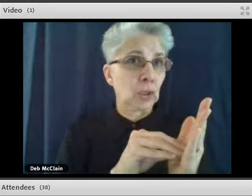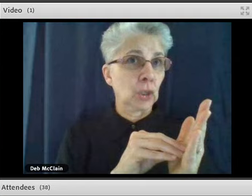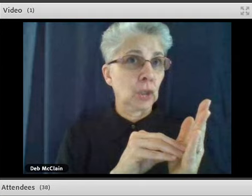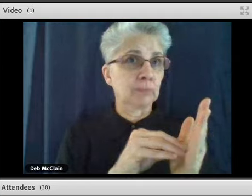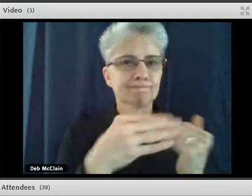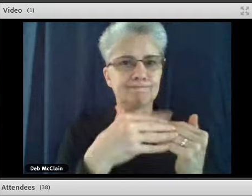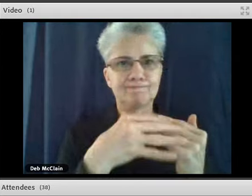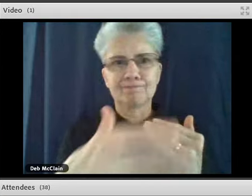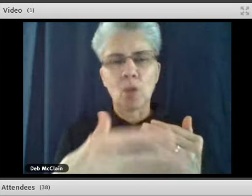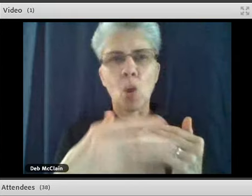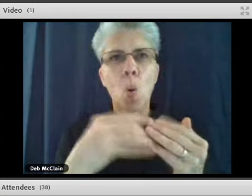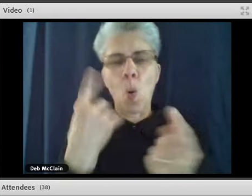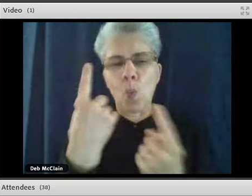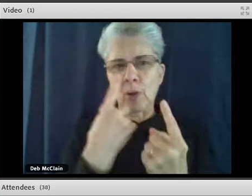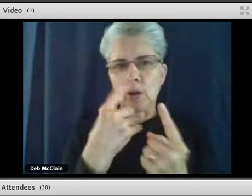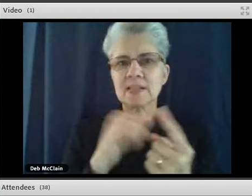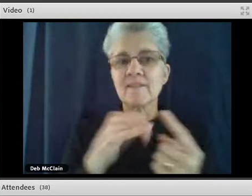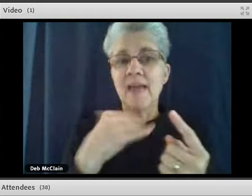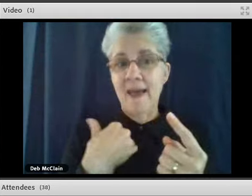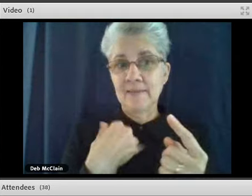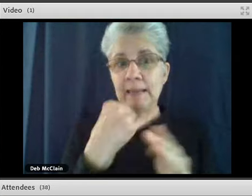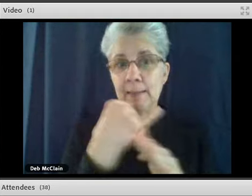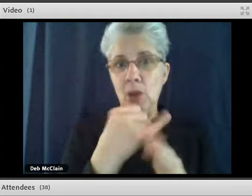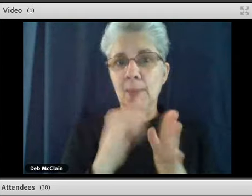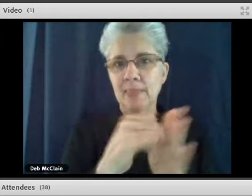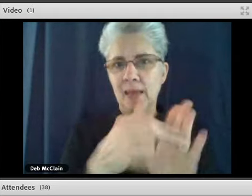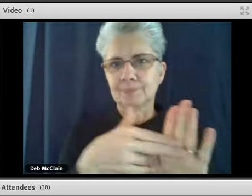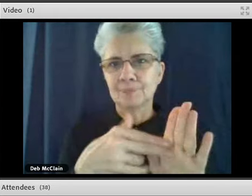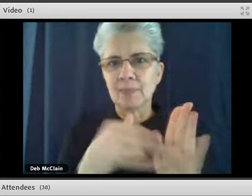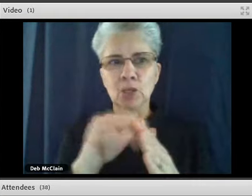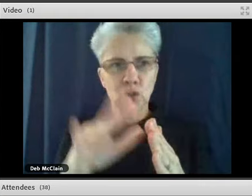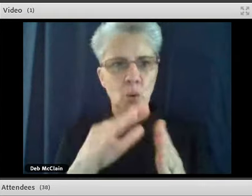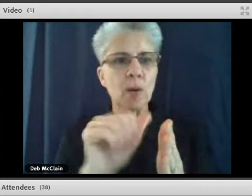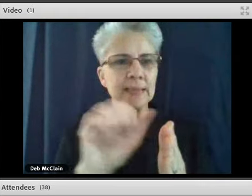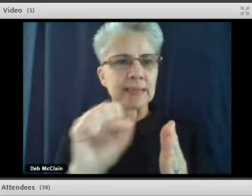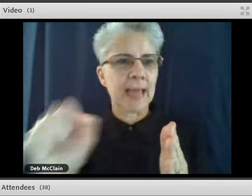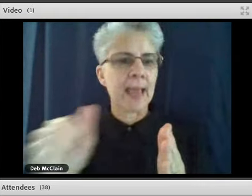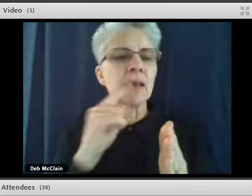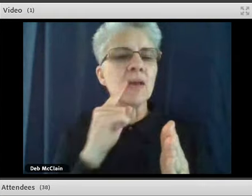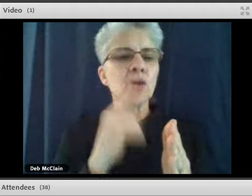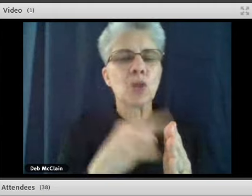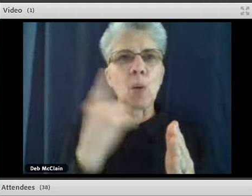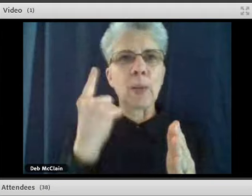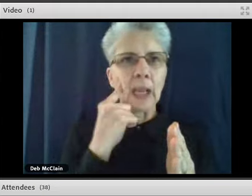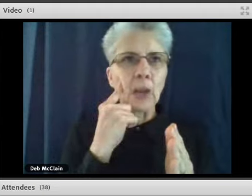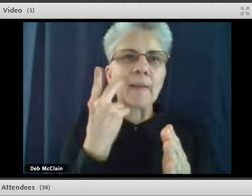or it's regarded as having an impairment. So, again, things like hearing mobility and visual impairments,